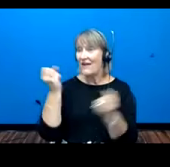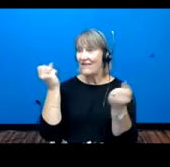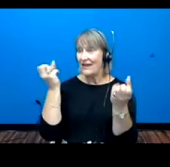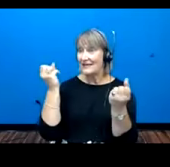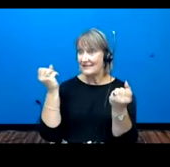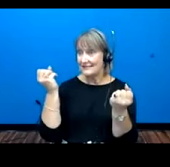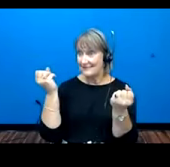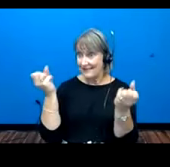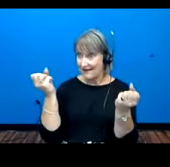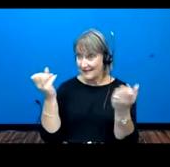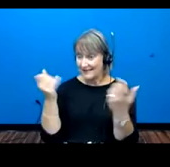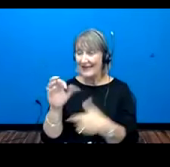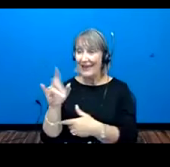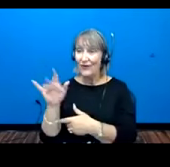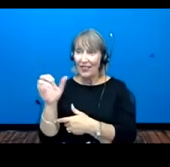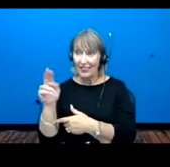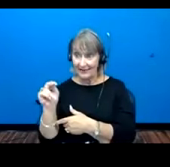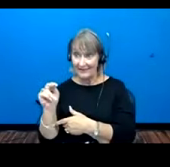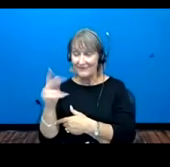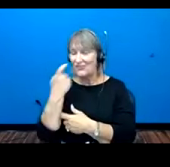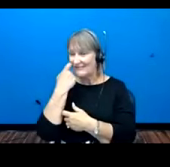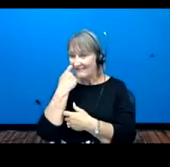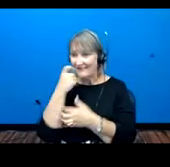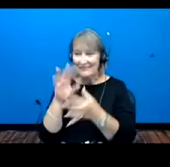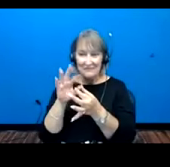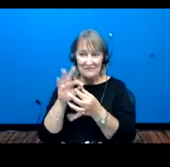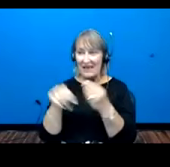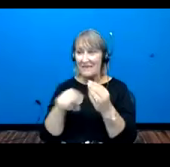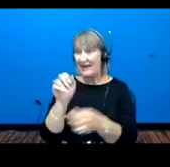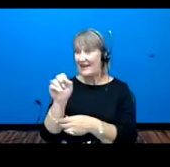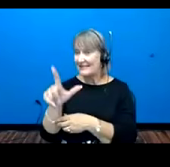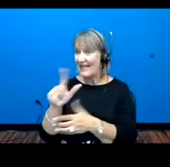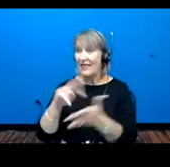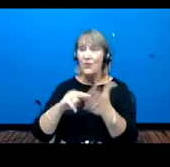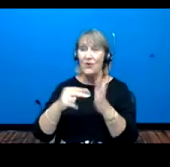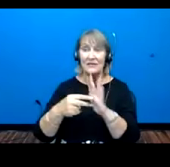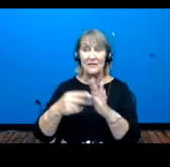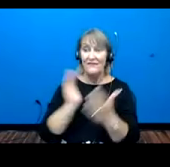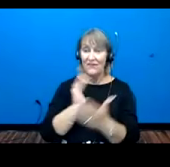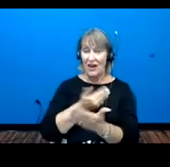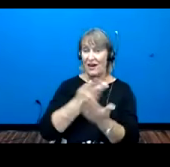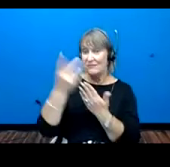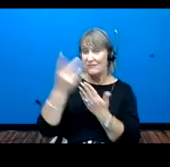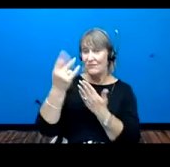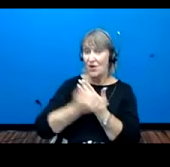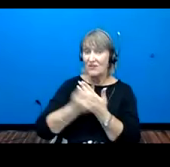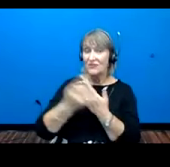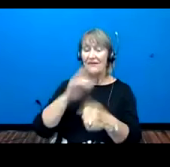Carolyn just heard all sorts of wonderful information about ASL. What does that mean for this project, but overall for COVID and for folks with disabilities,